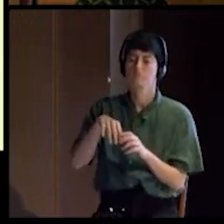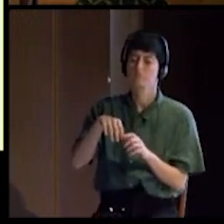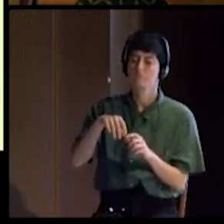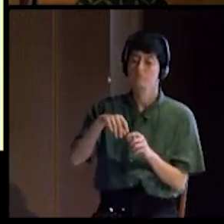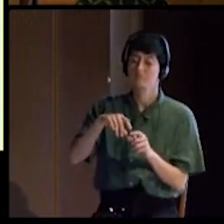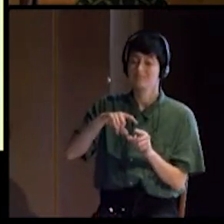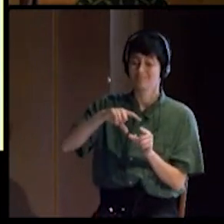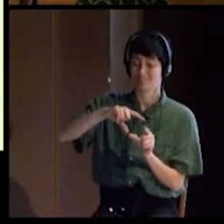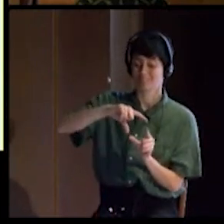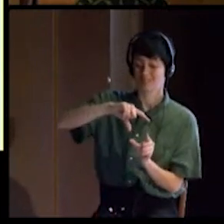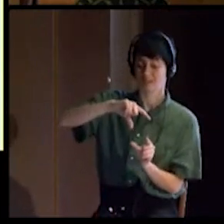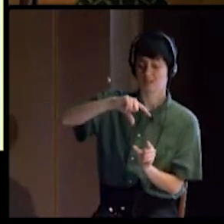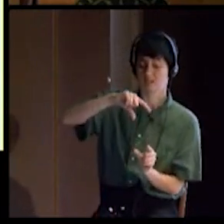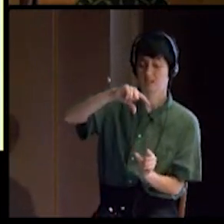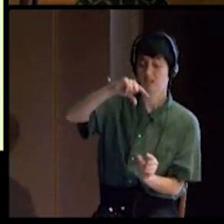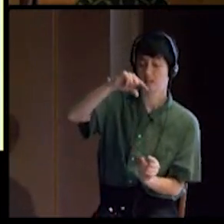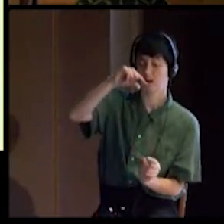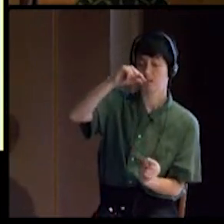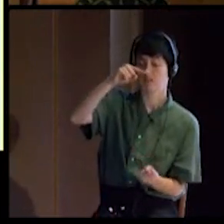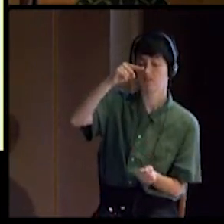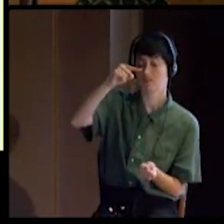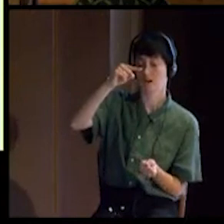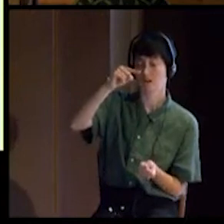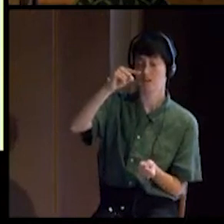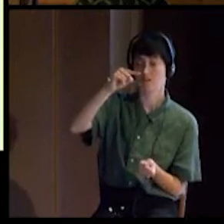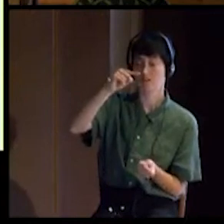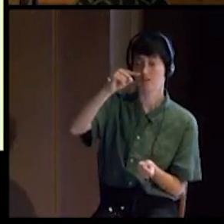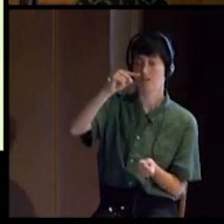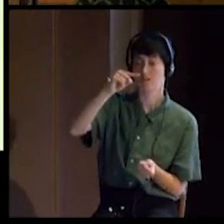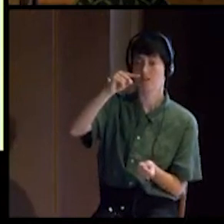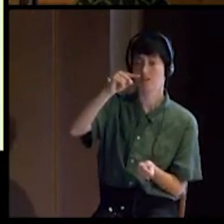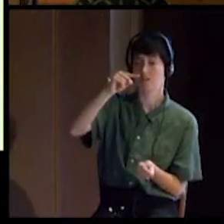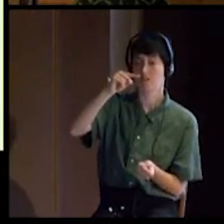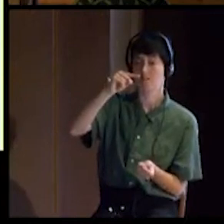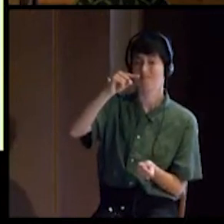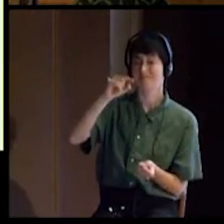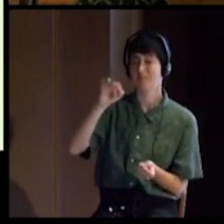So as birds get bigger, their feathers actually get shorter.